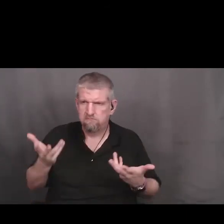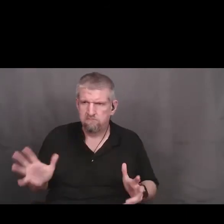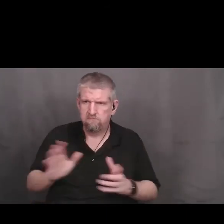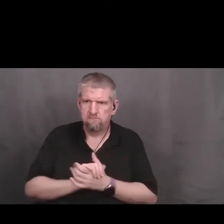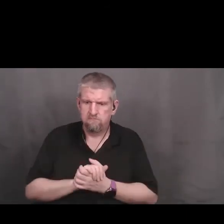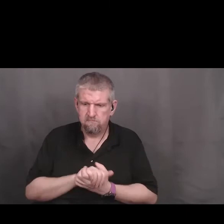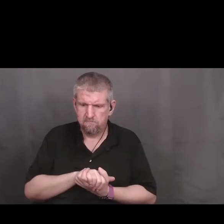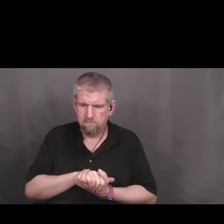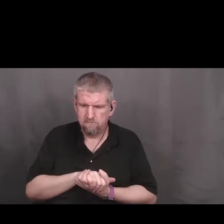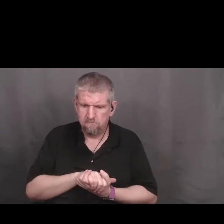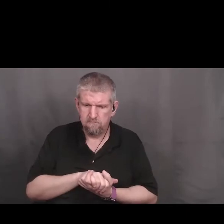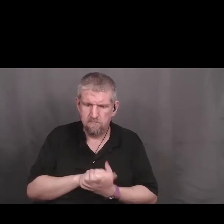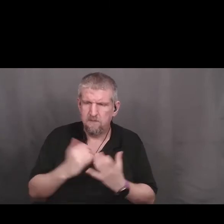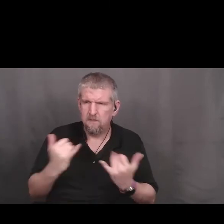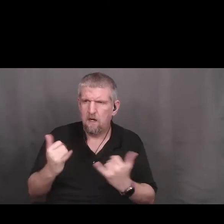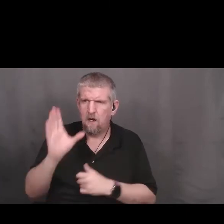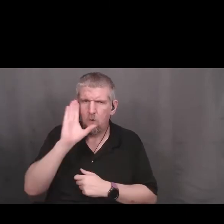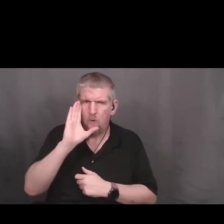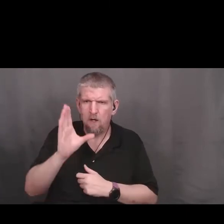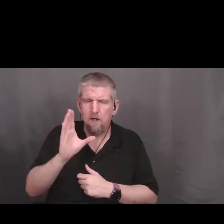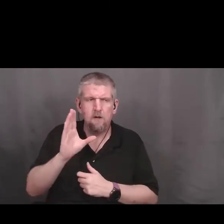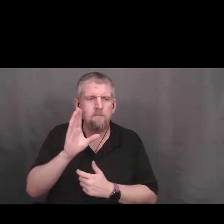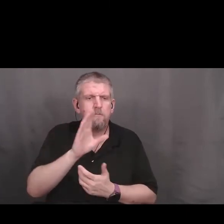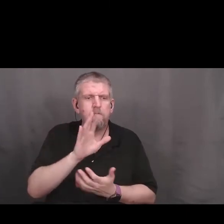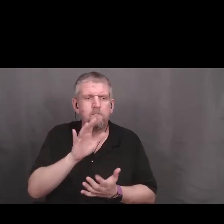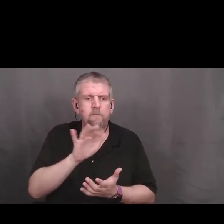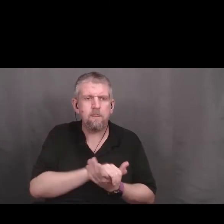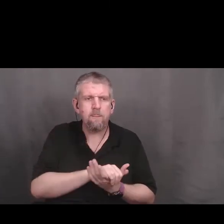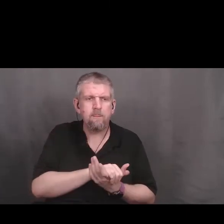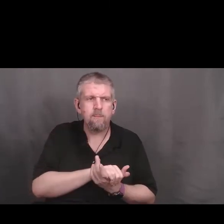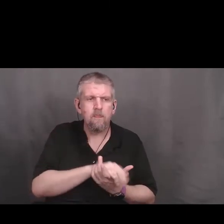I will go over to the chat and see.